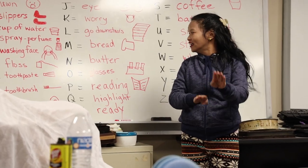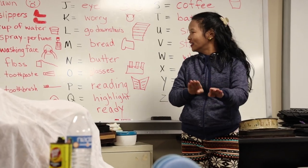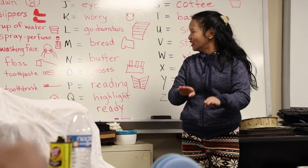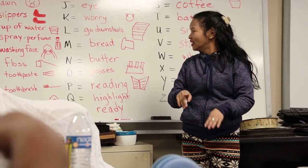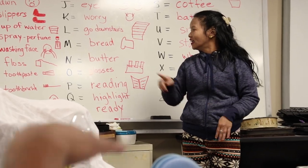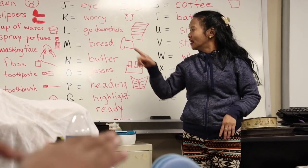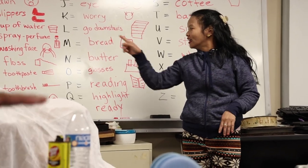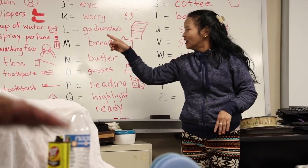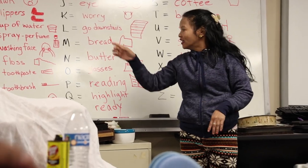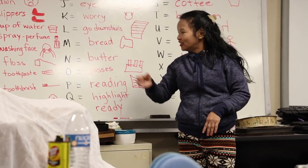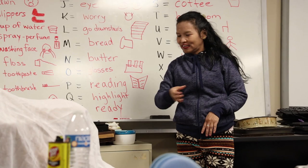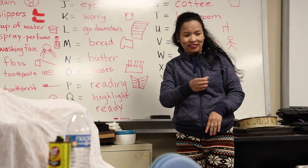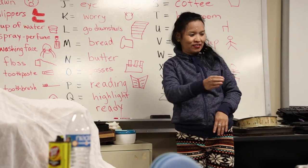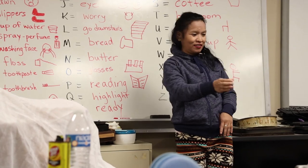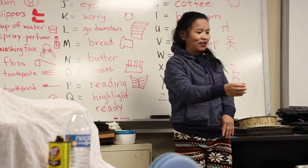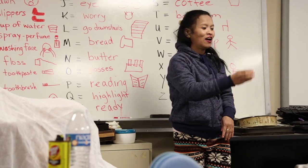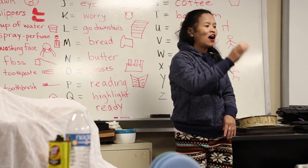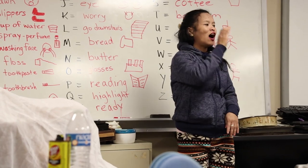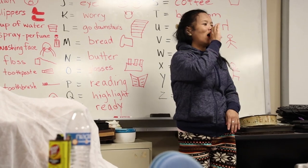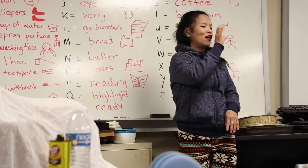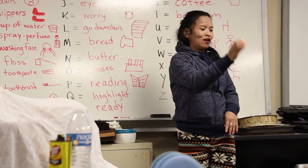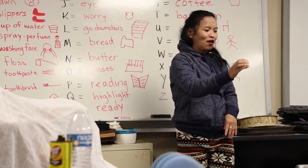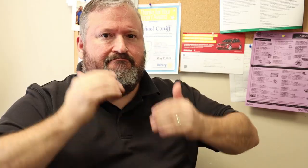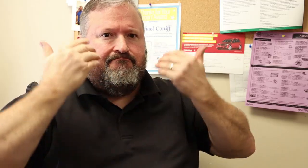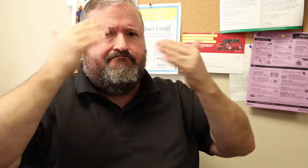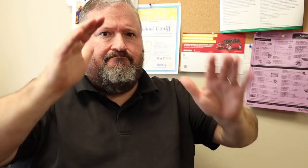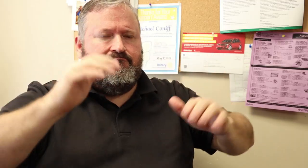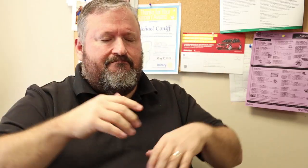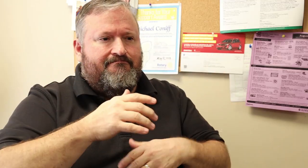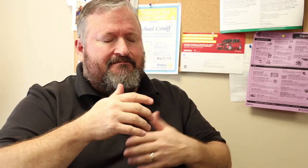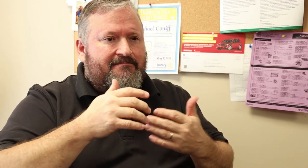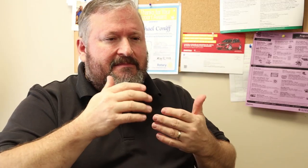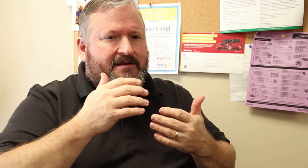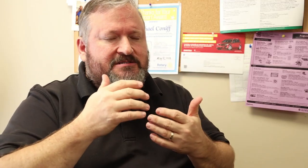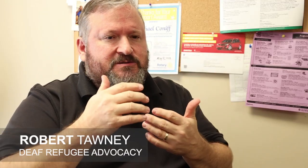(Rob) war-torn countries. There were war-torn areas. There was a lot of people